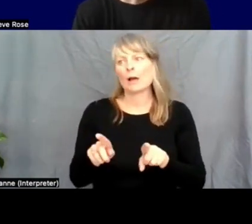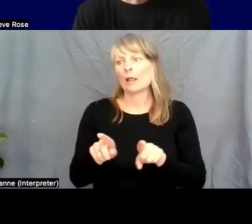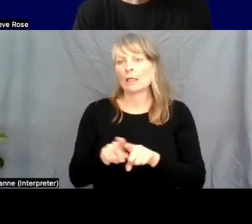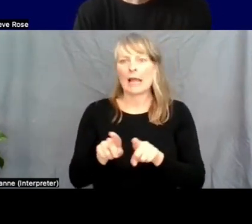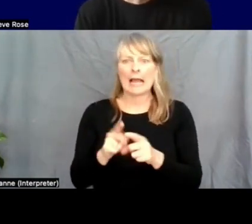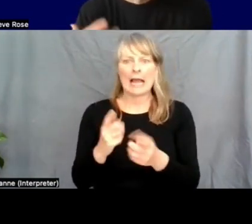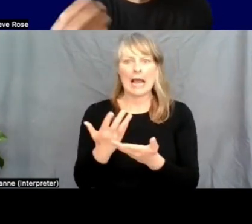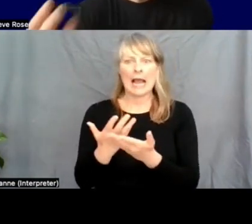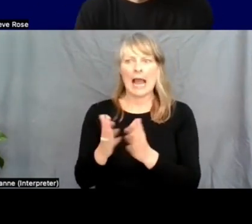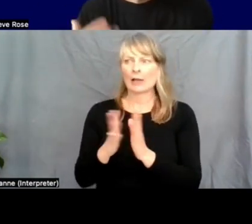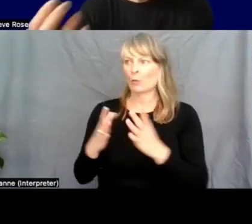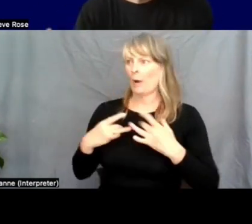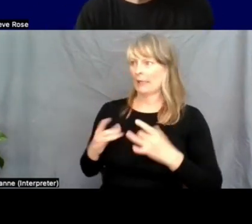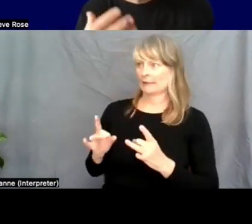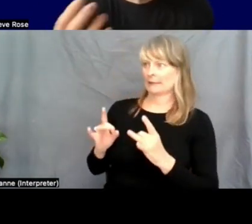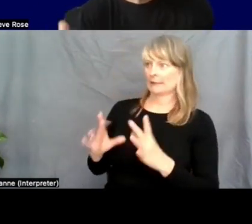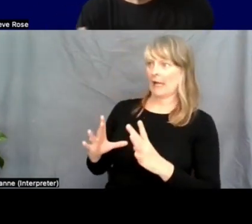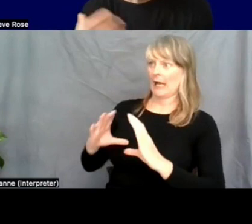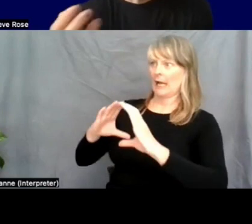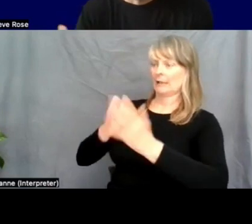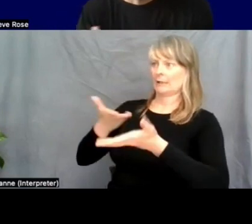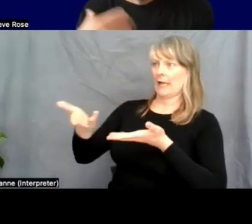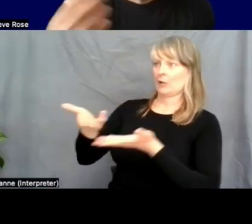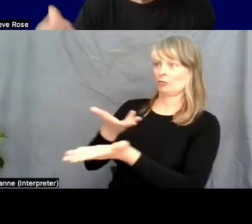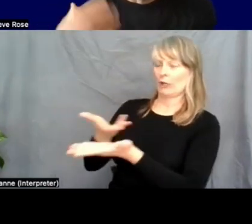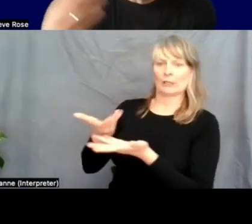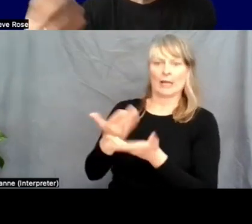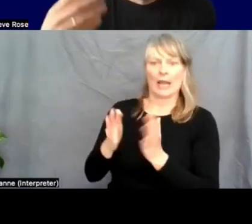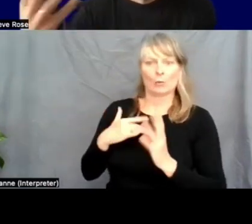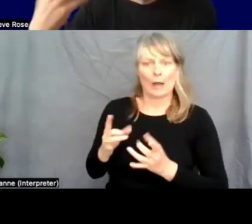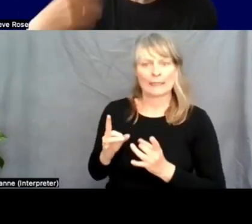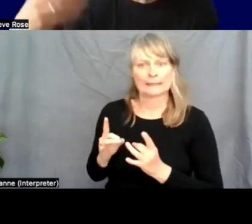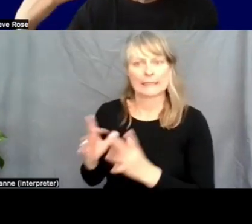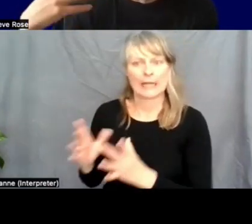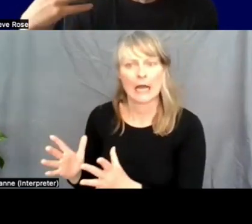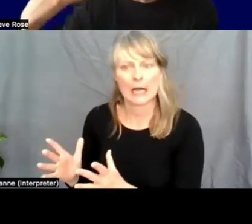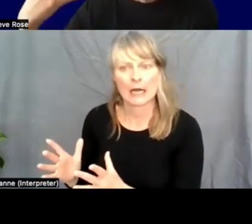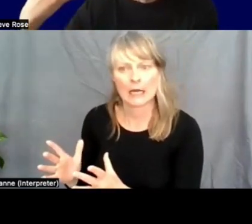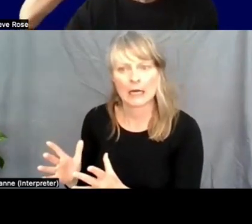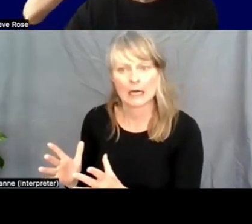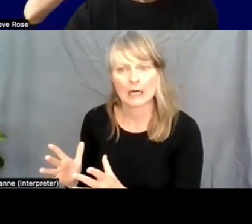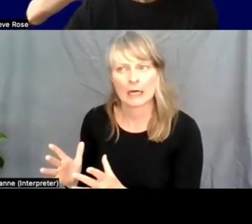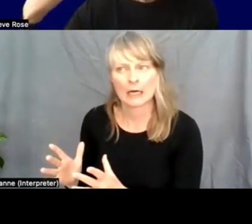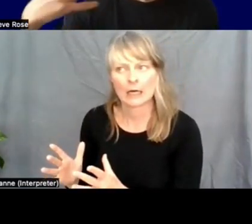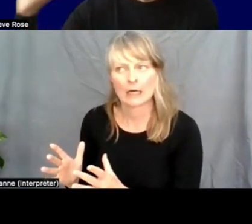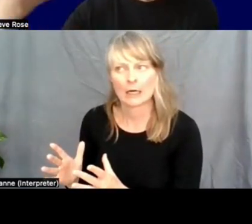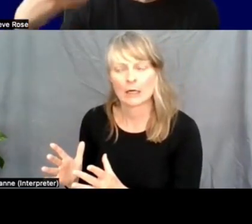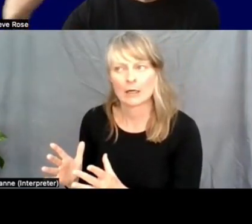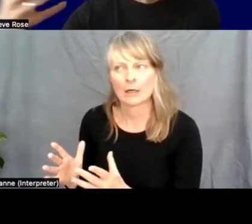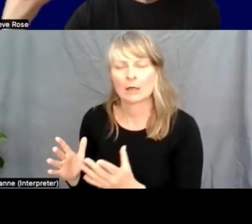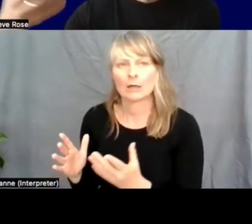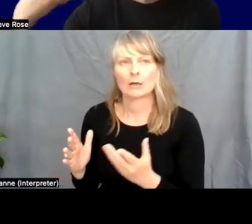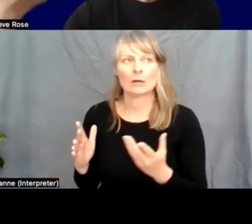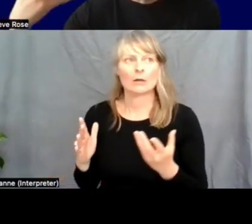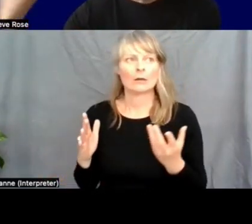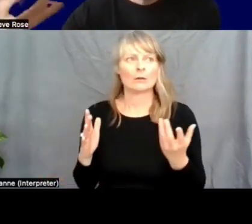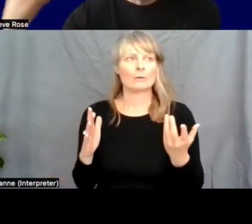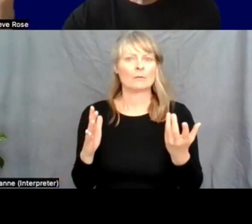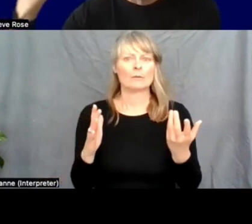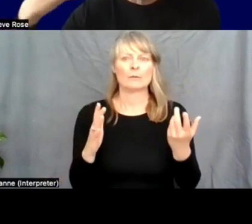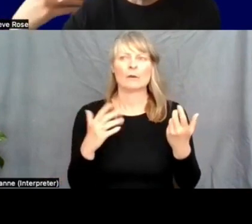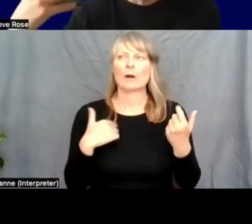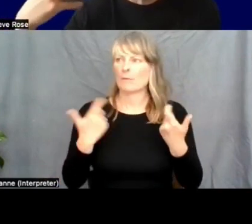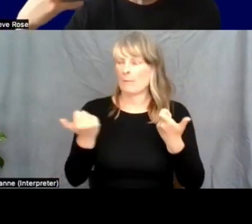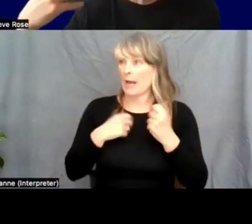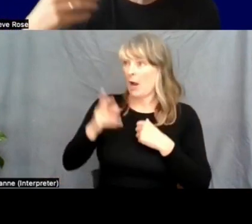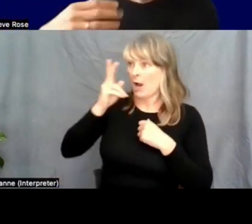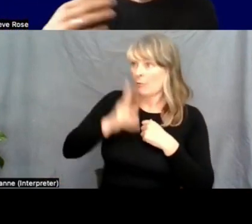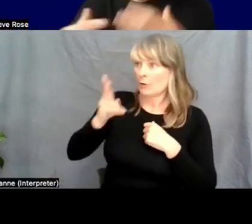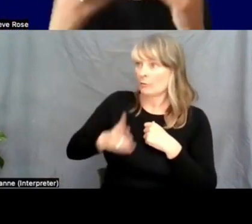interactions, some people think about it as that kind of repetition of what I'm hearing, sorry,